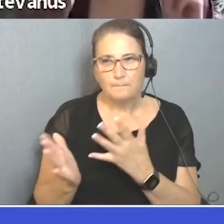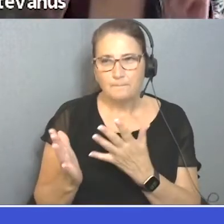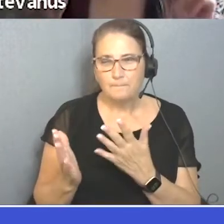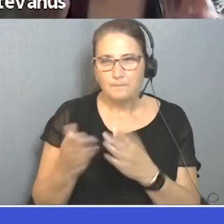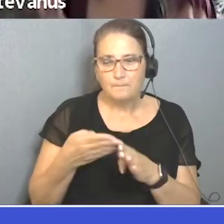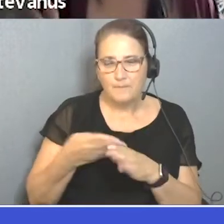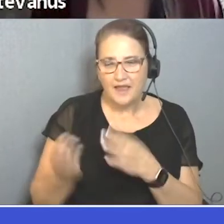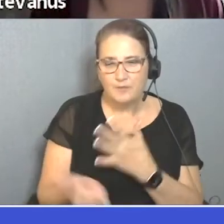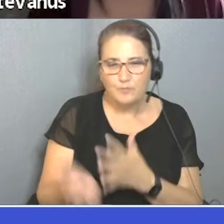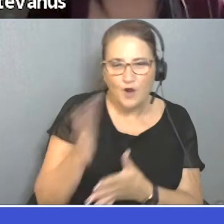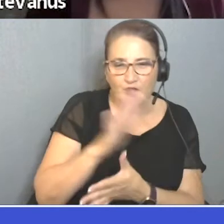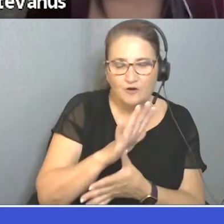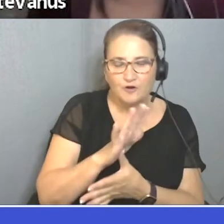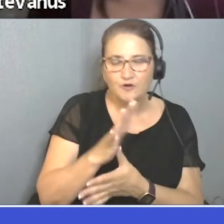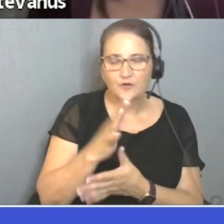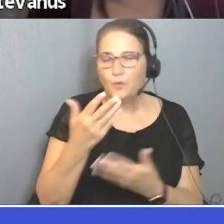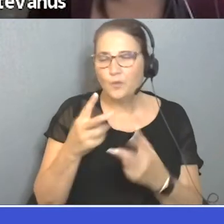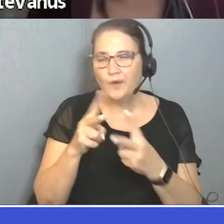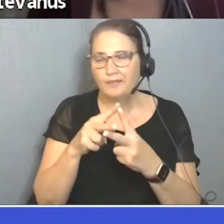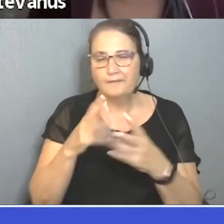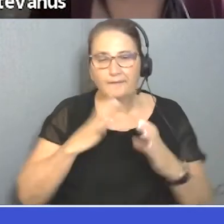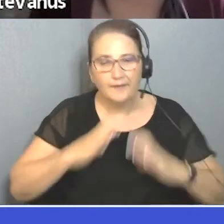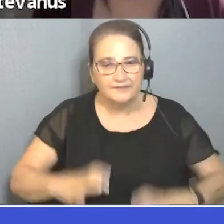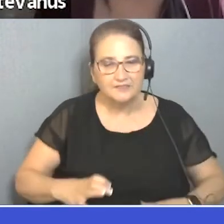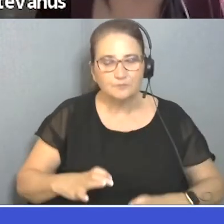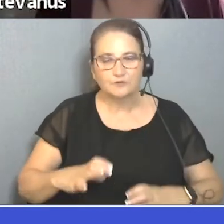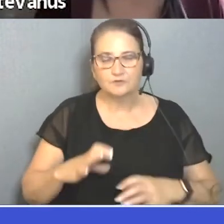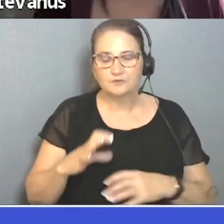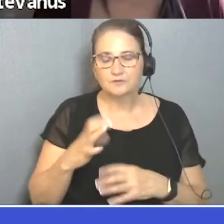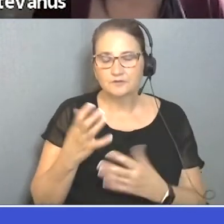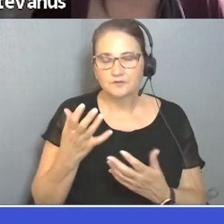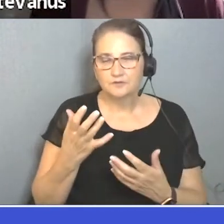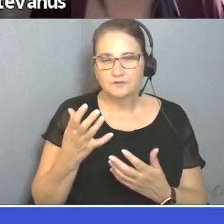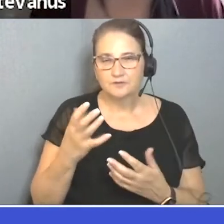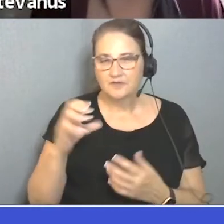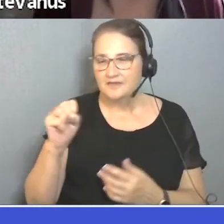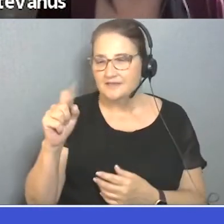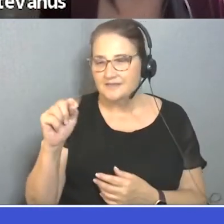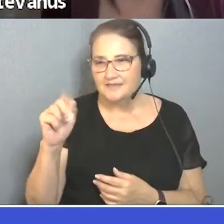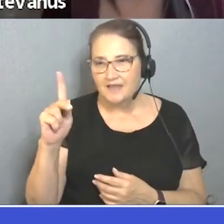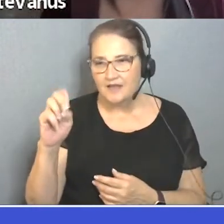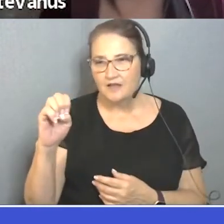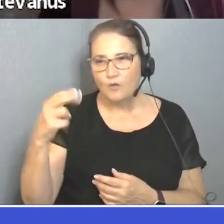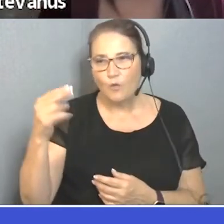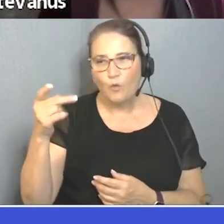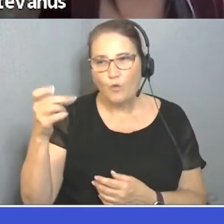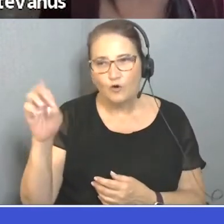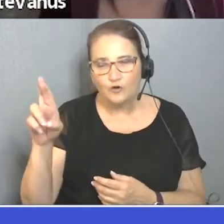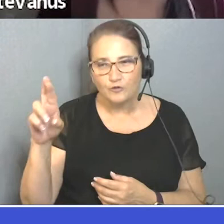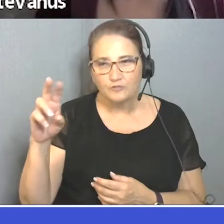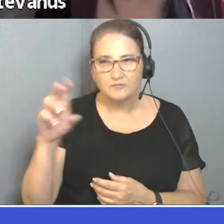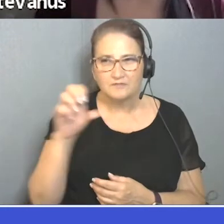The main priority, customer, consumer, target audience, stakeholder, that your project is attempting to serve.